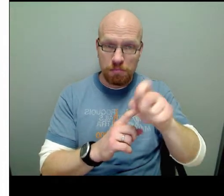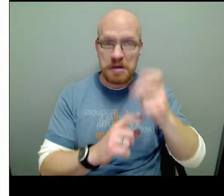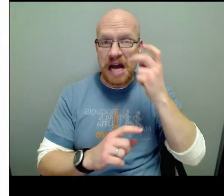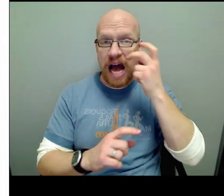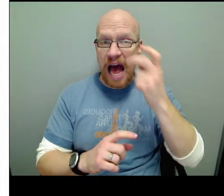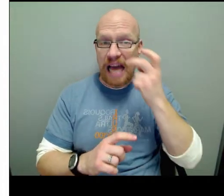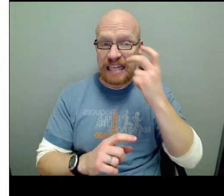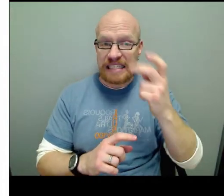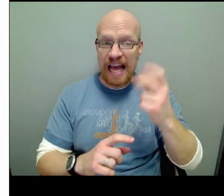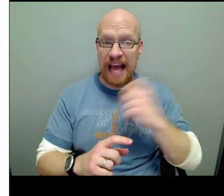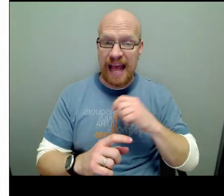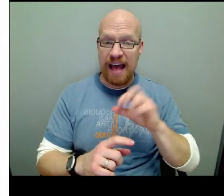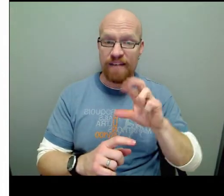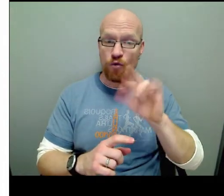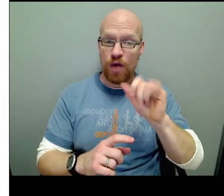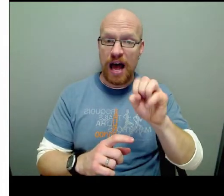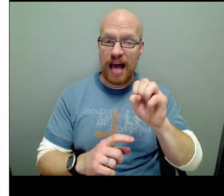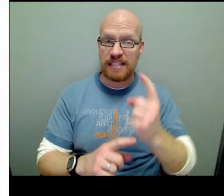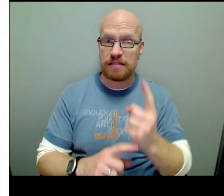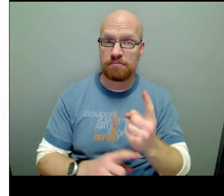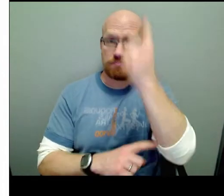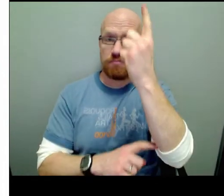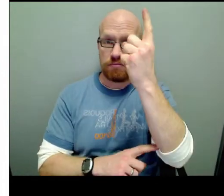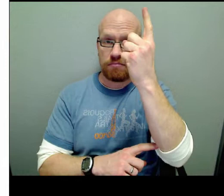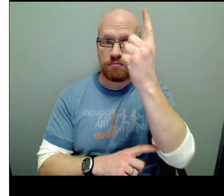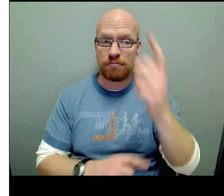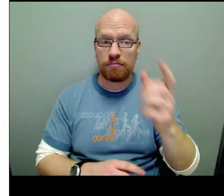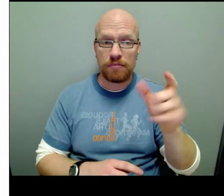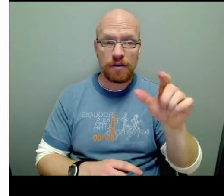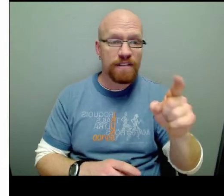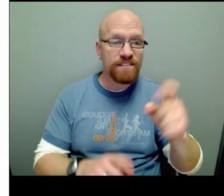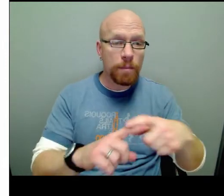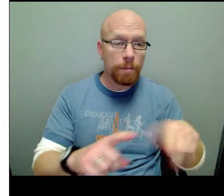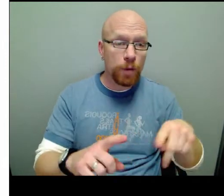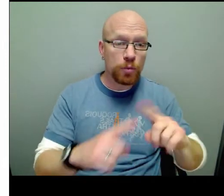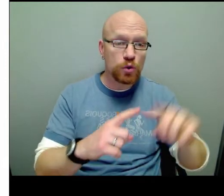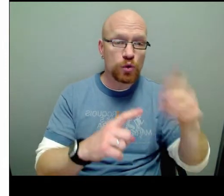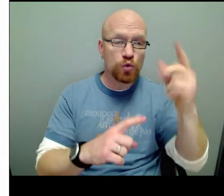I can see I have a rise from purple to green...